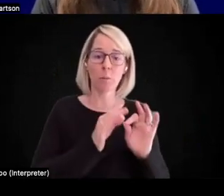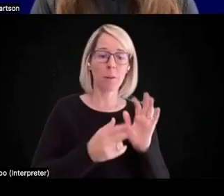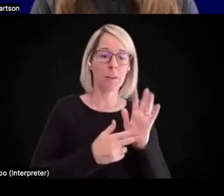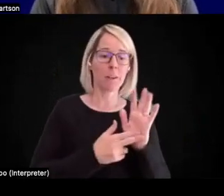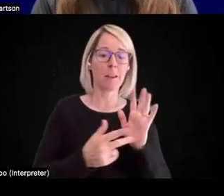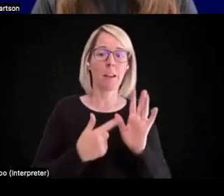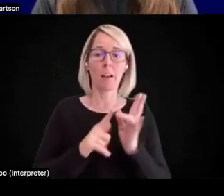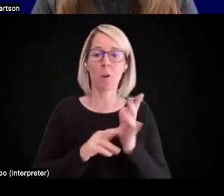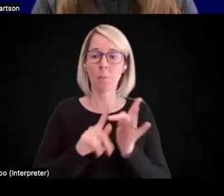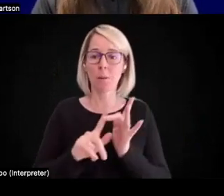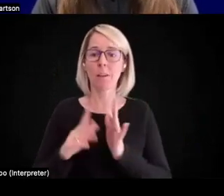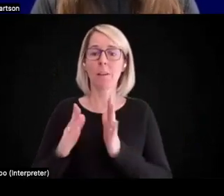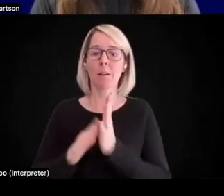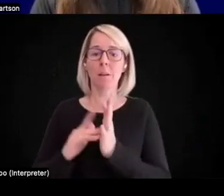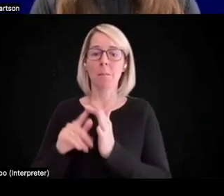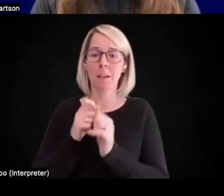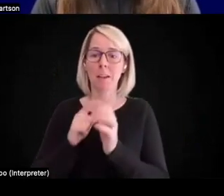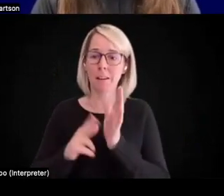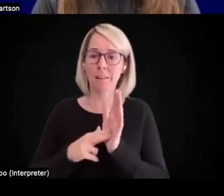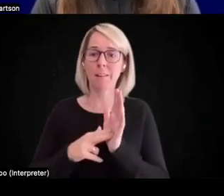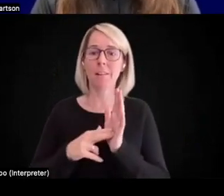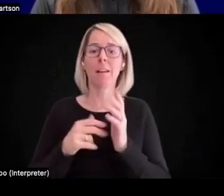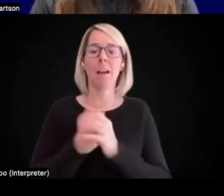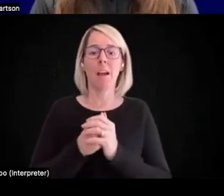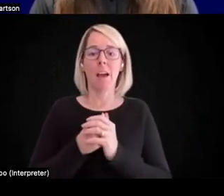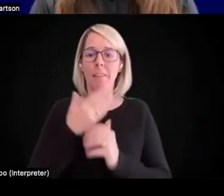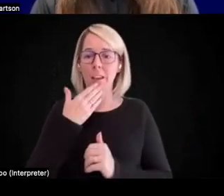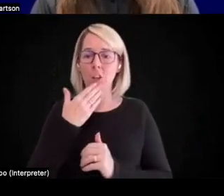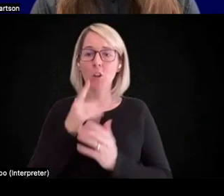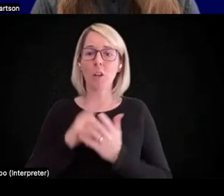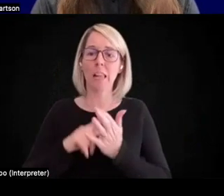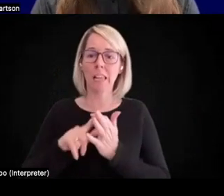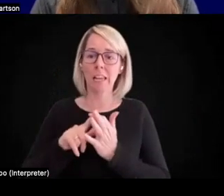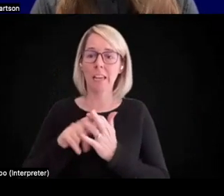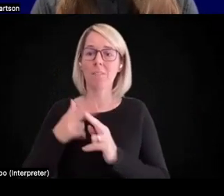and our captioner Lee and thank you so, so much for all the people who have contributed